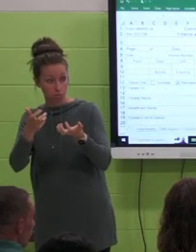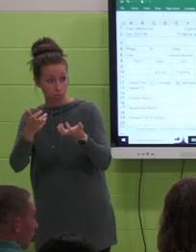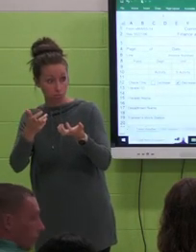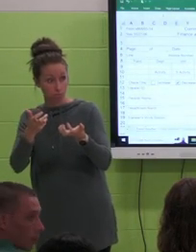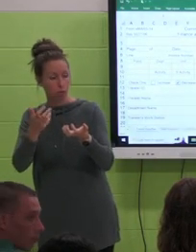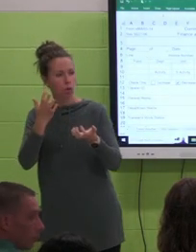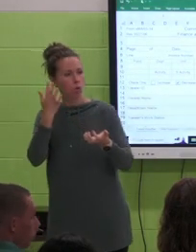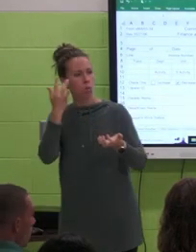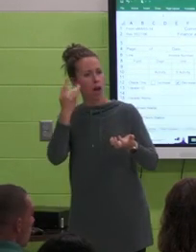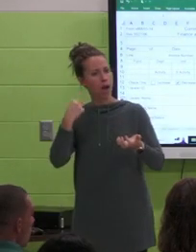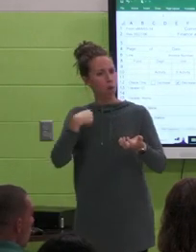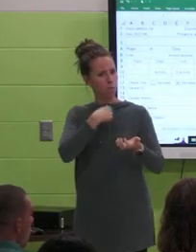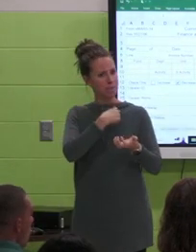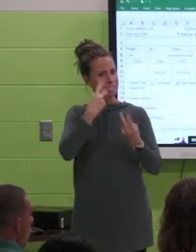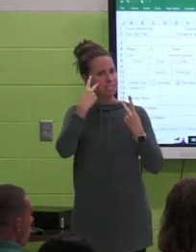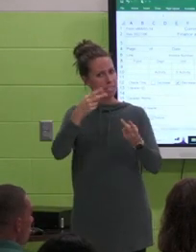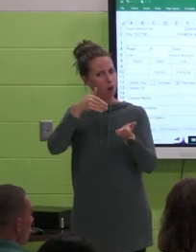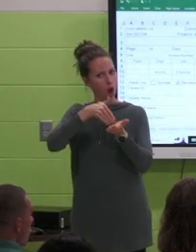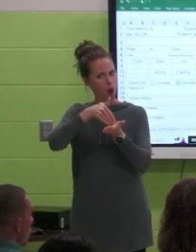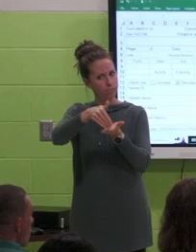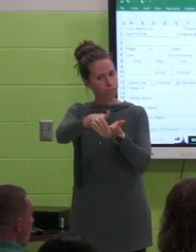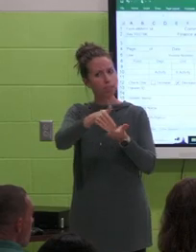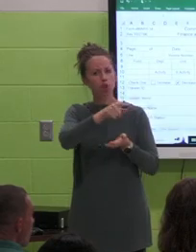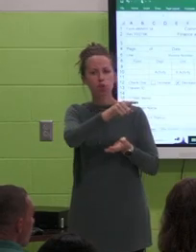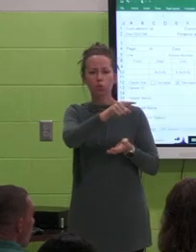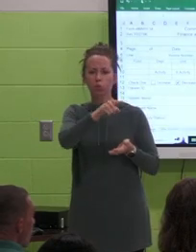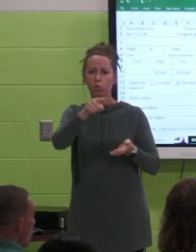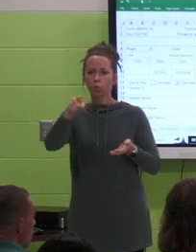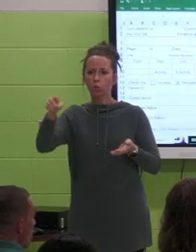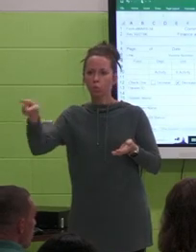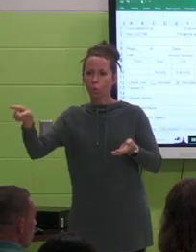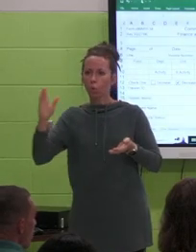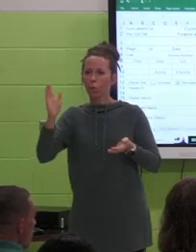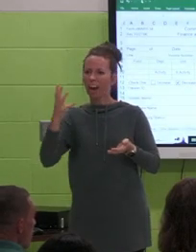we're seeing a lot of is we're seeing a lot of you all have you all going out and buying